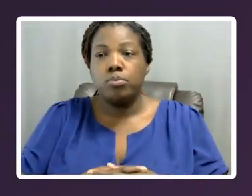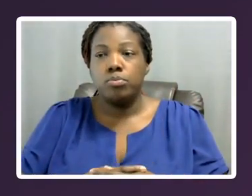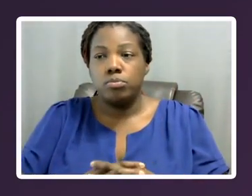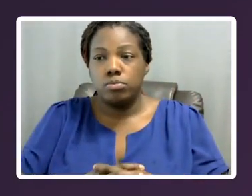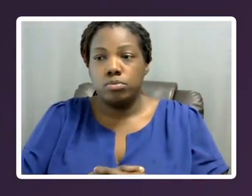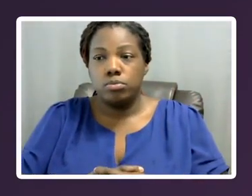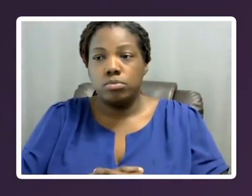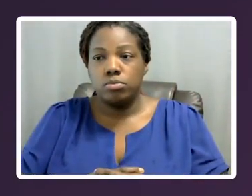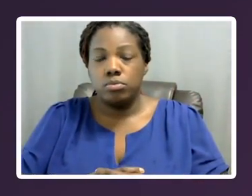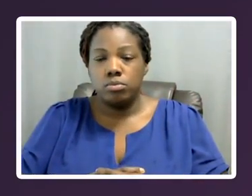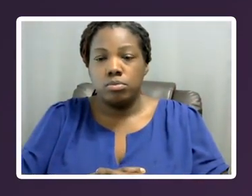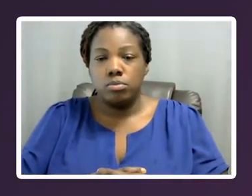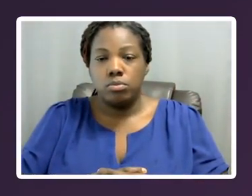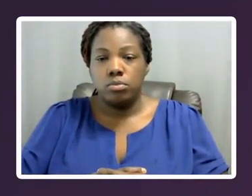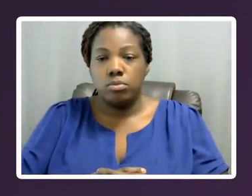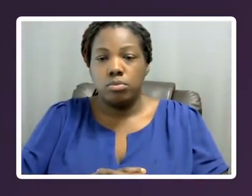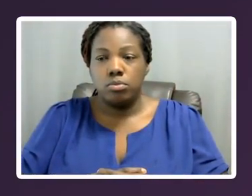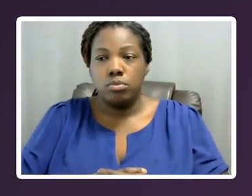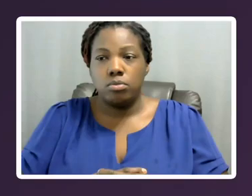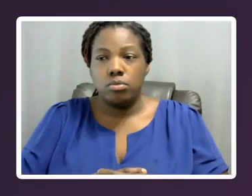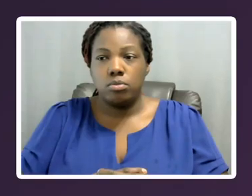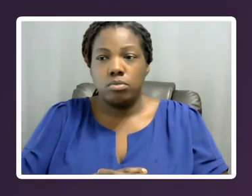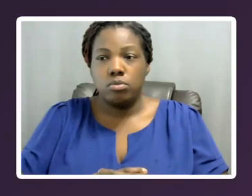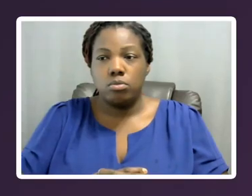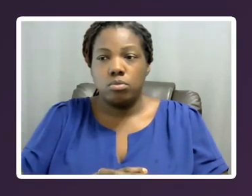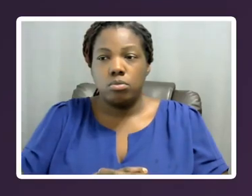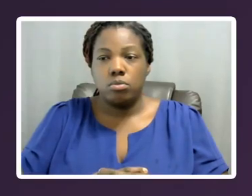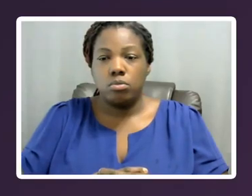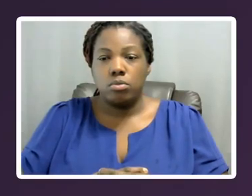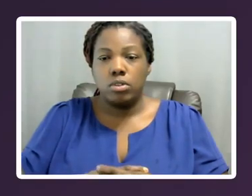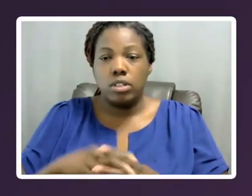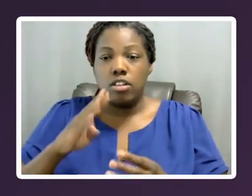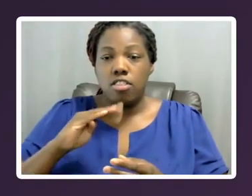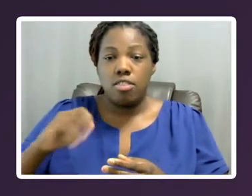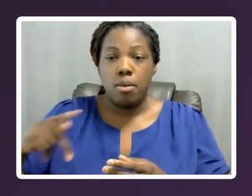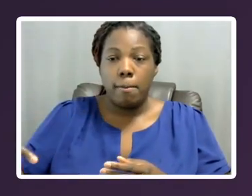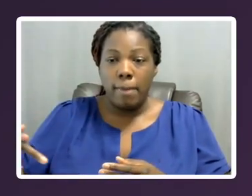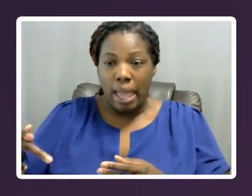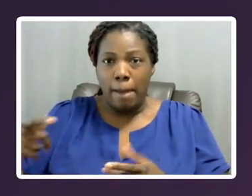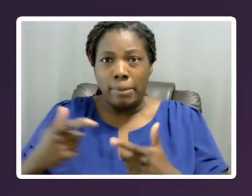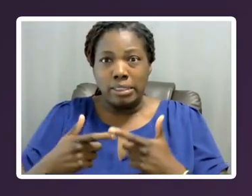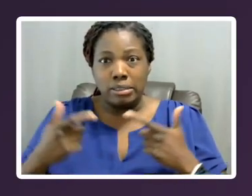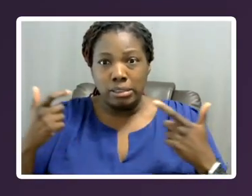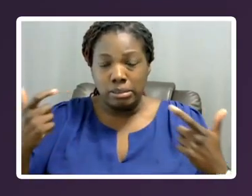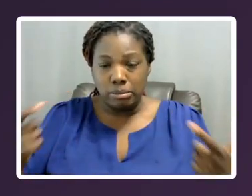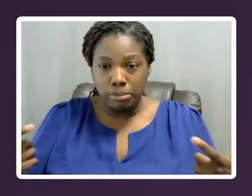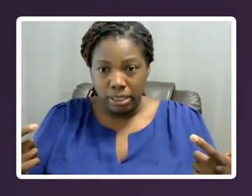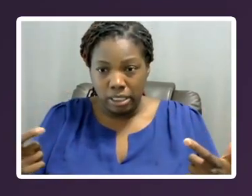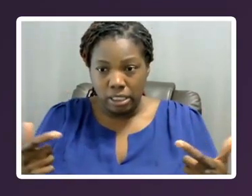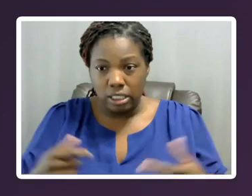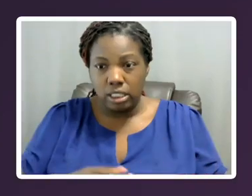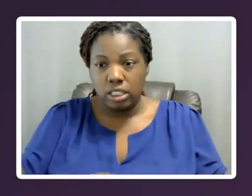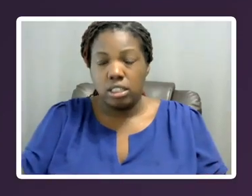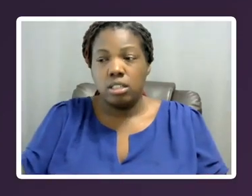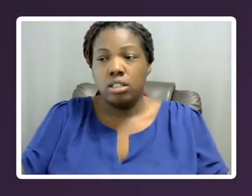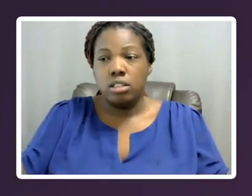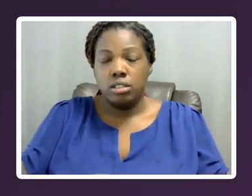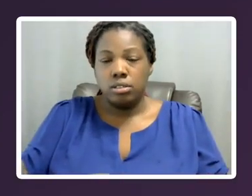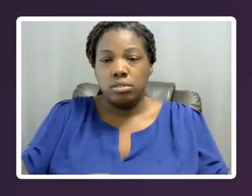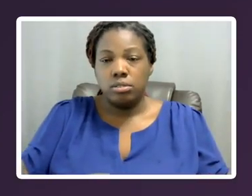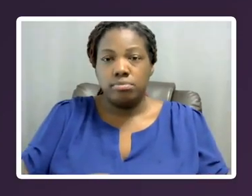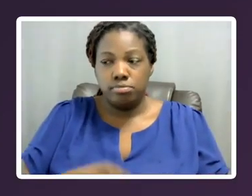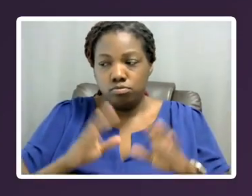And there is notation that the map is rather large of the world. Excellent. Oh and there's